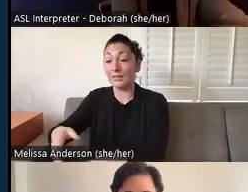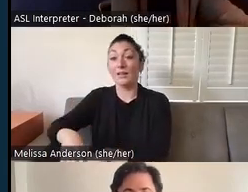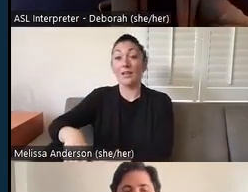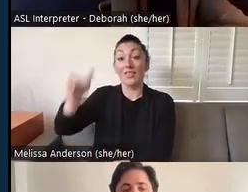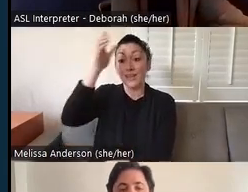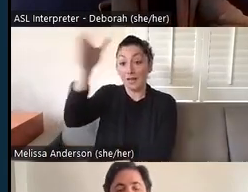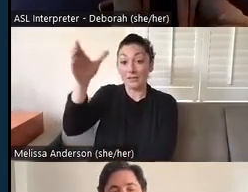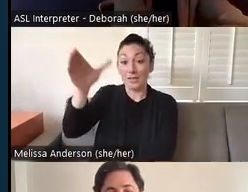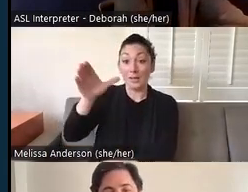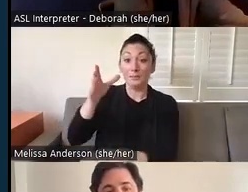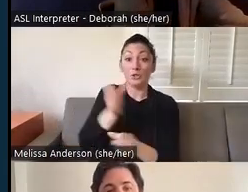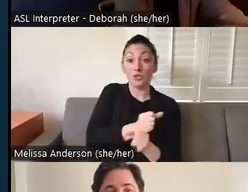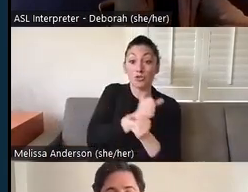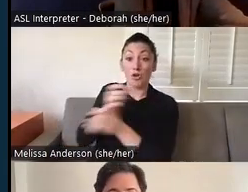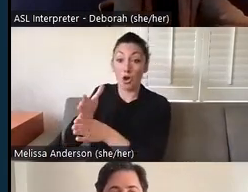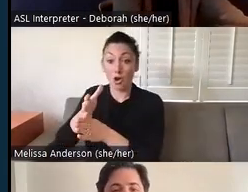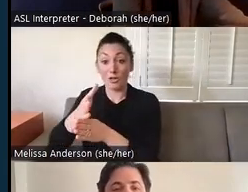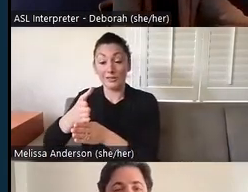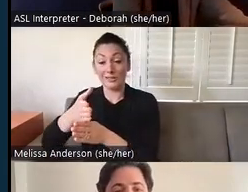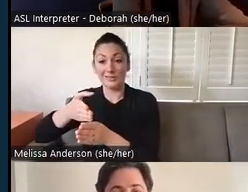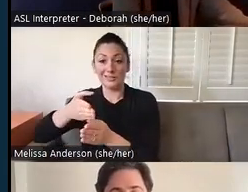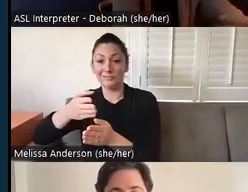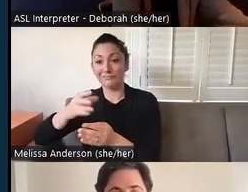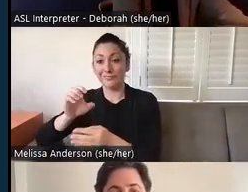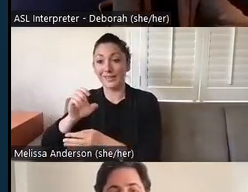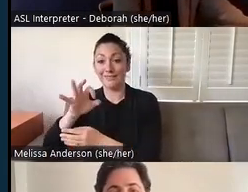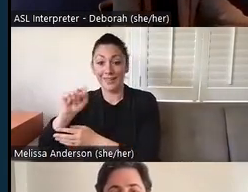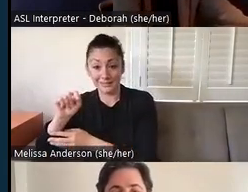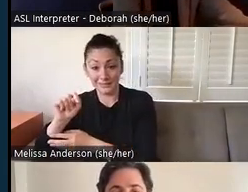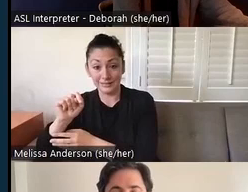narratives and information into a beginning, middle, and end;